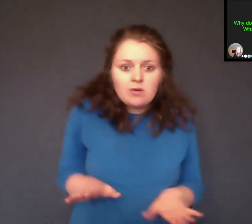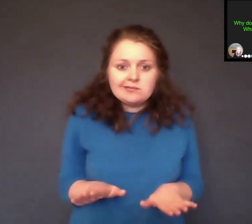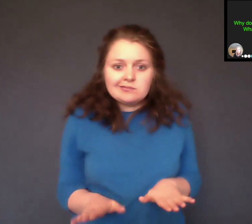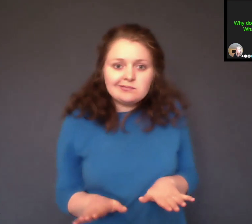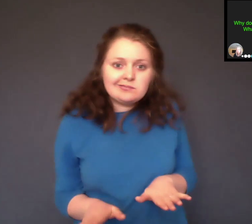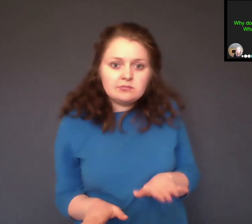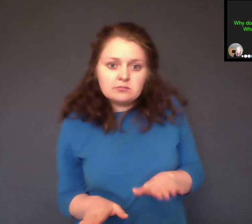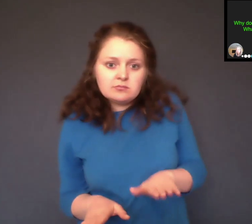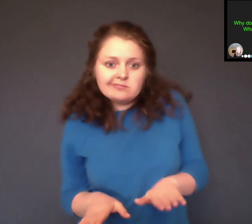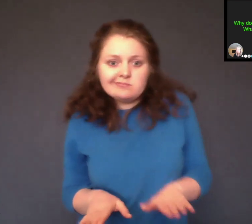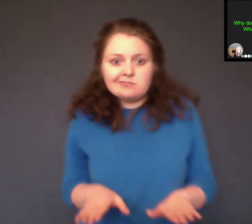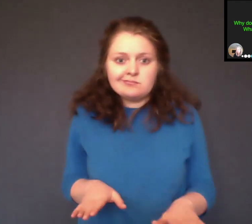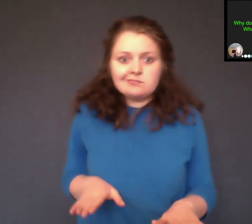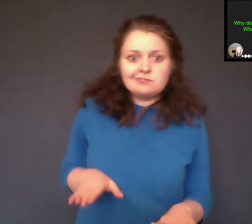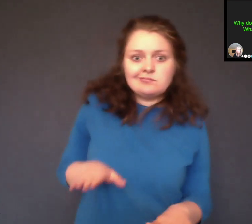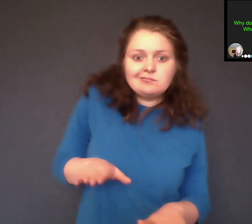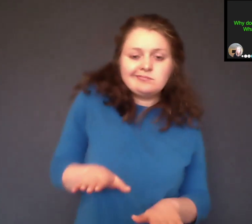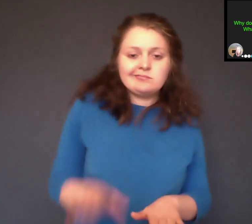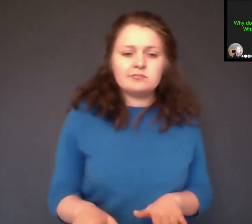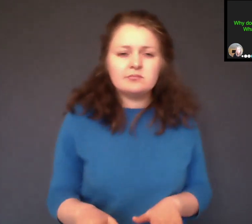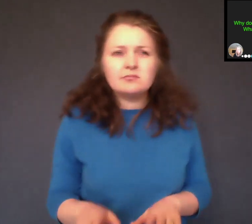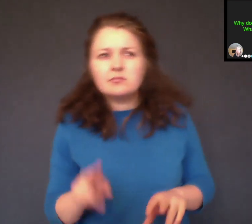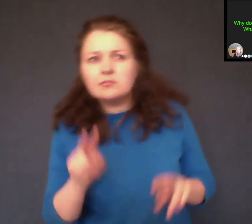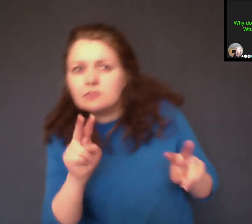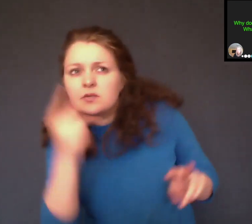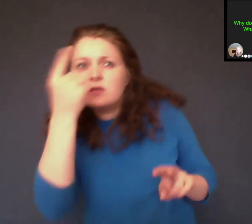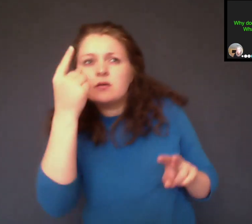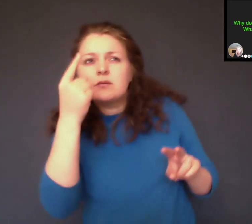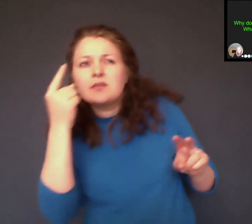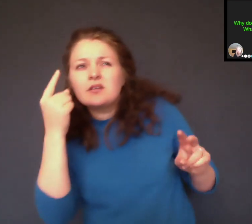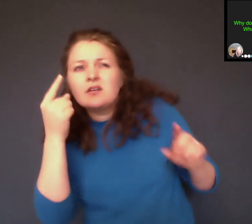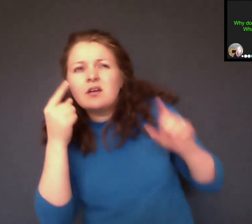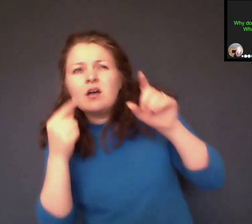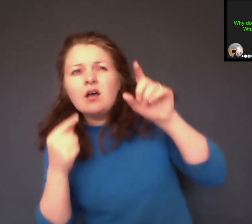a noise somewhere in the darkness overhead caught his attention was it a trapped bird